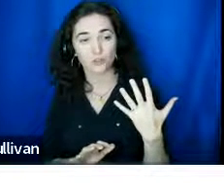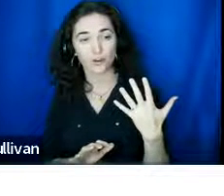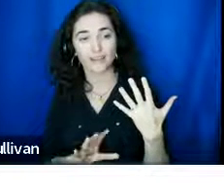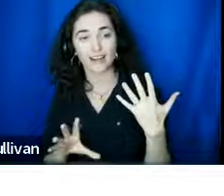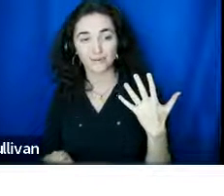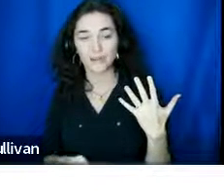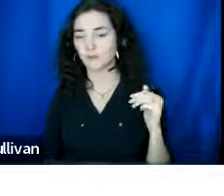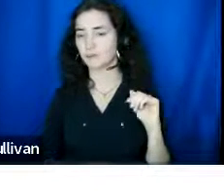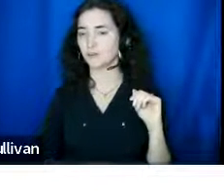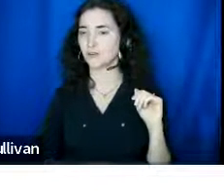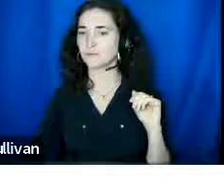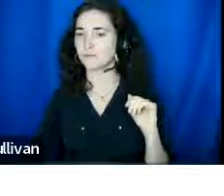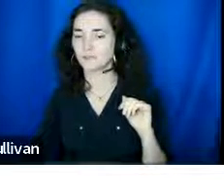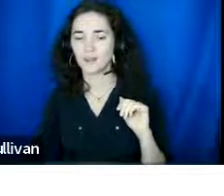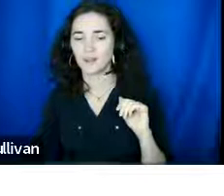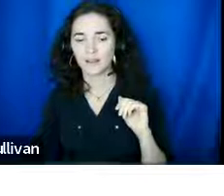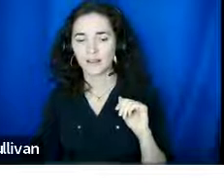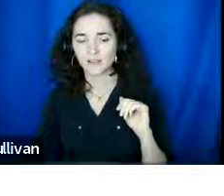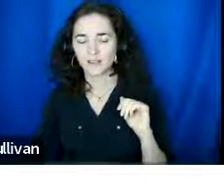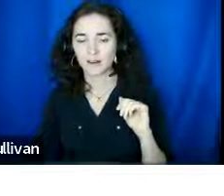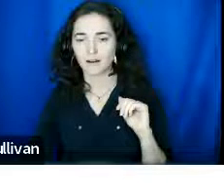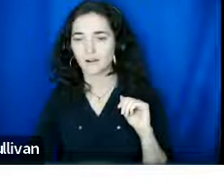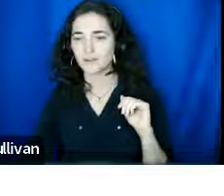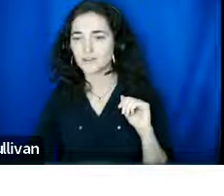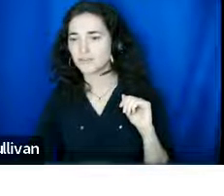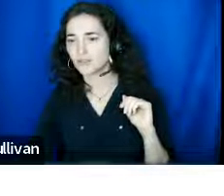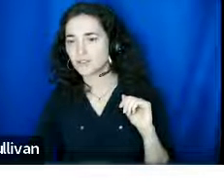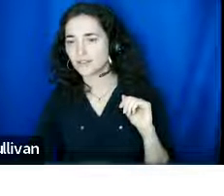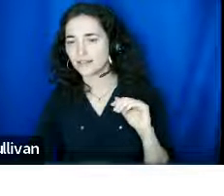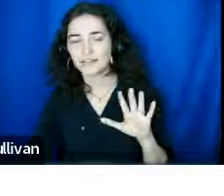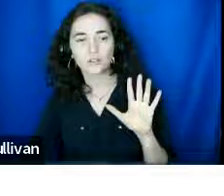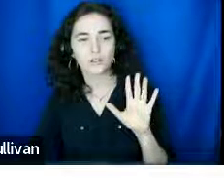a good way to get started, and after that we can build on it. Here's a fun slide.